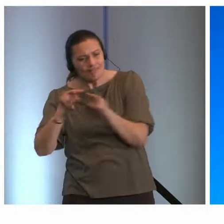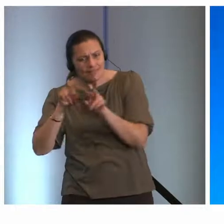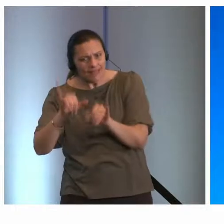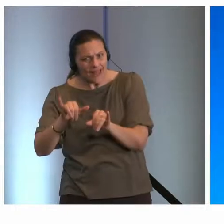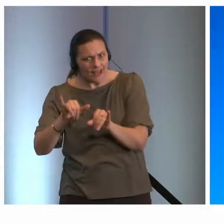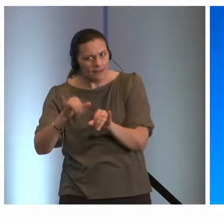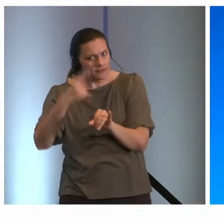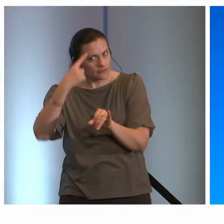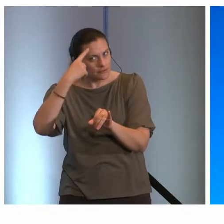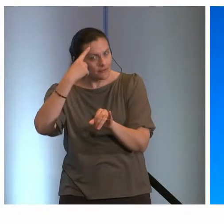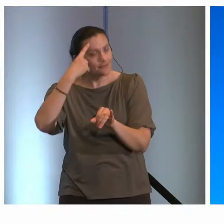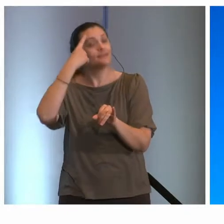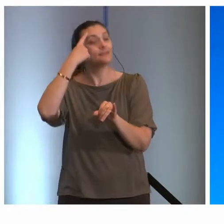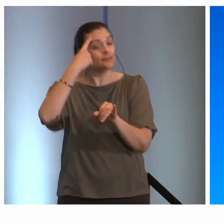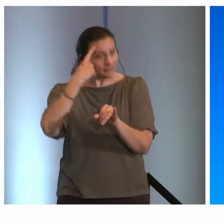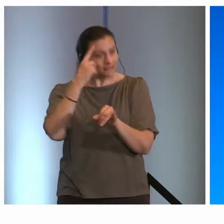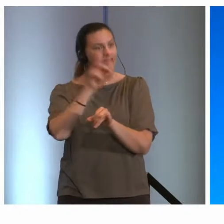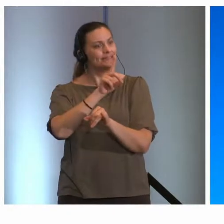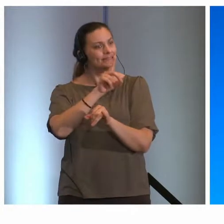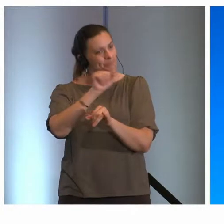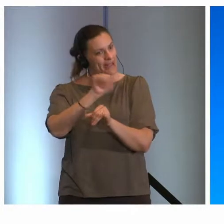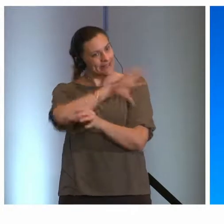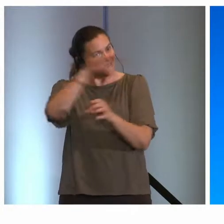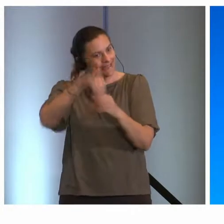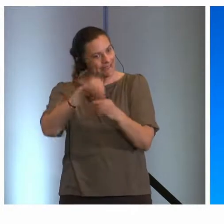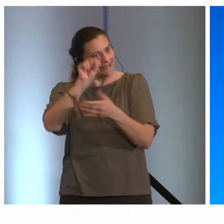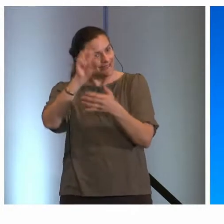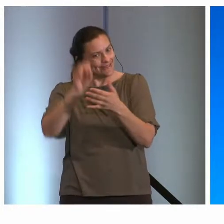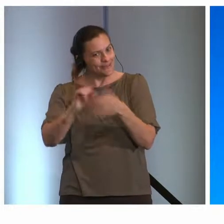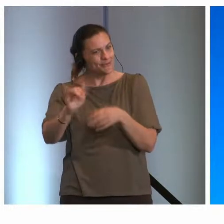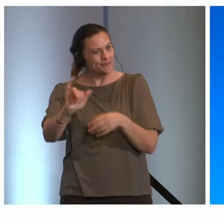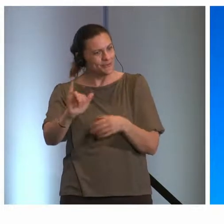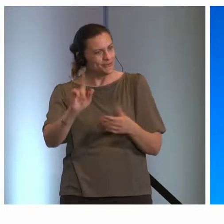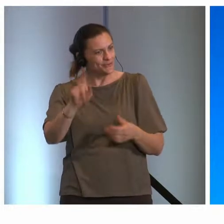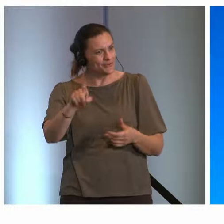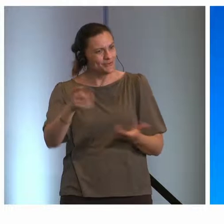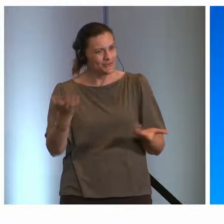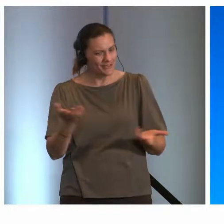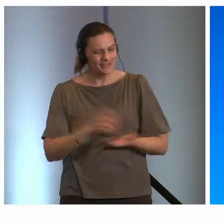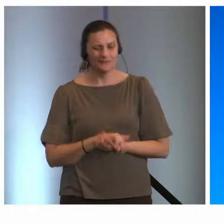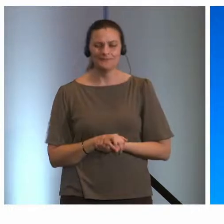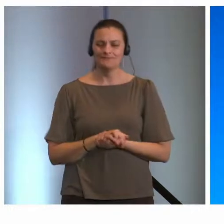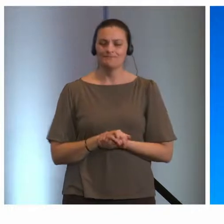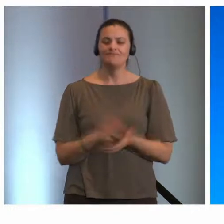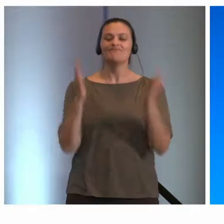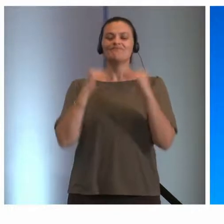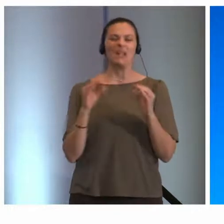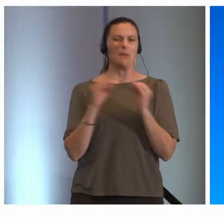departments, divisions, what have you, we must always